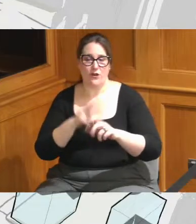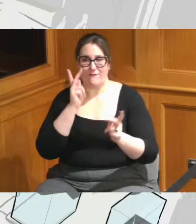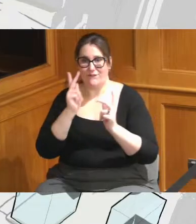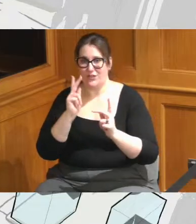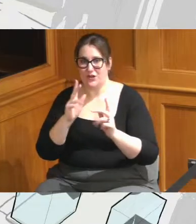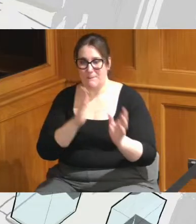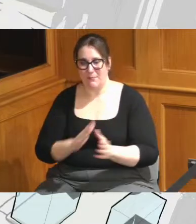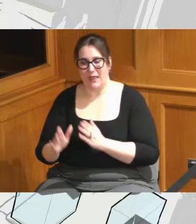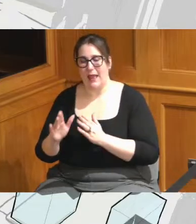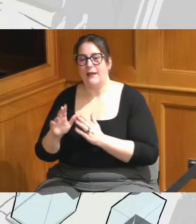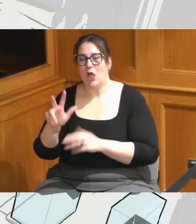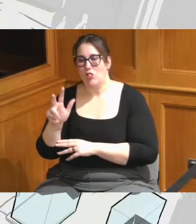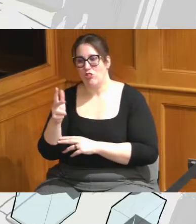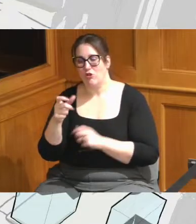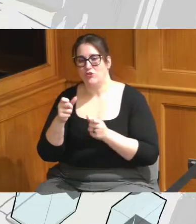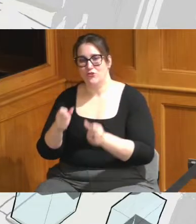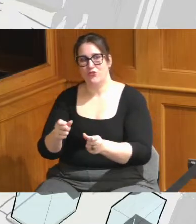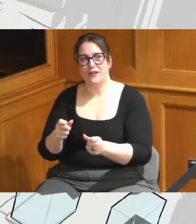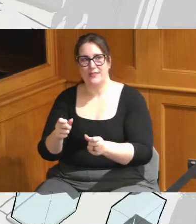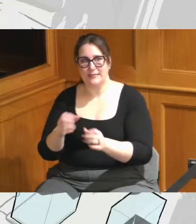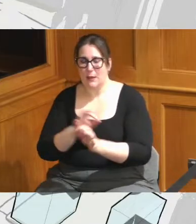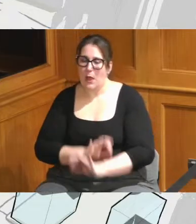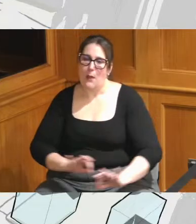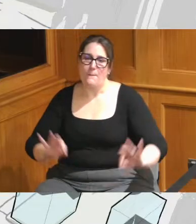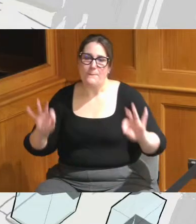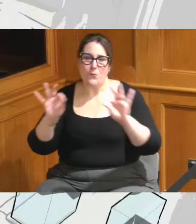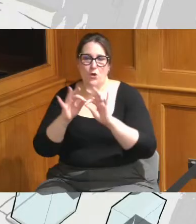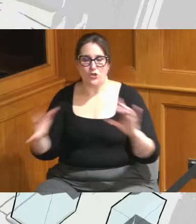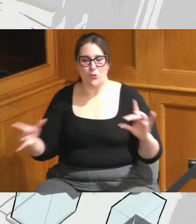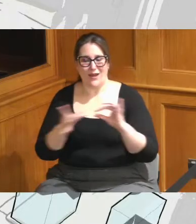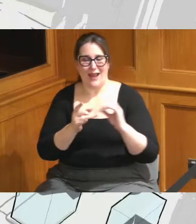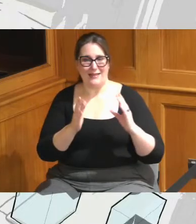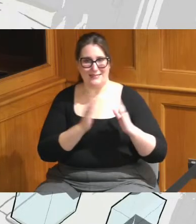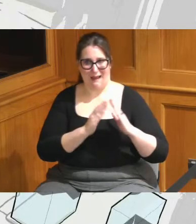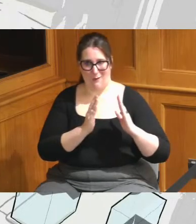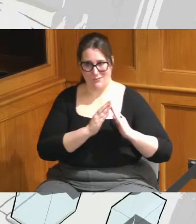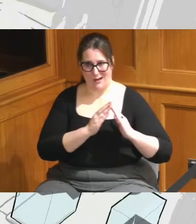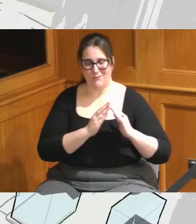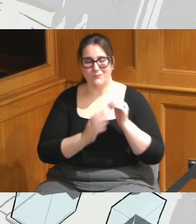important urban wall, a vertical wall connecting downtown that would be more even more viable if